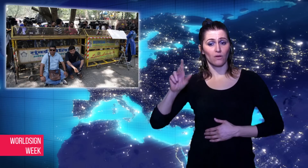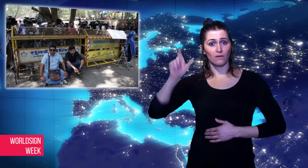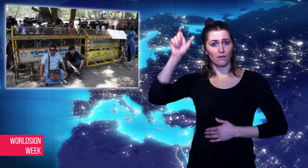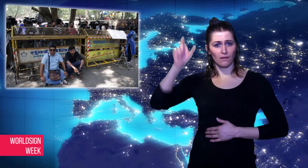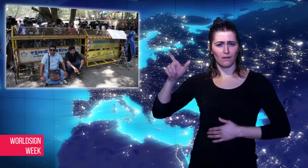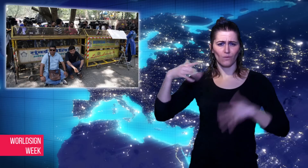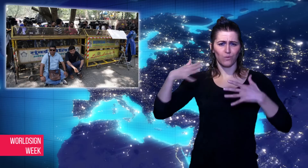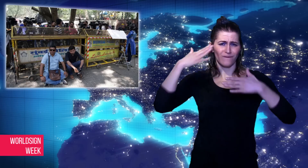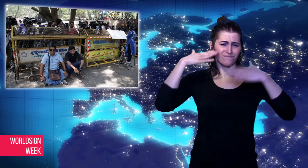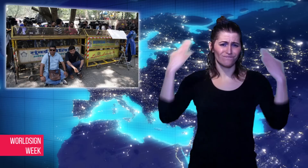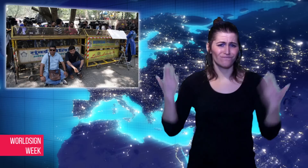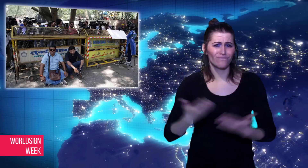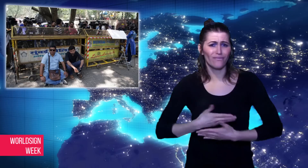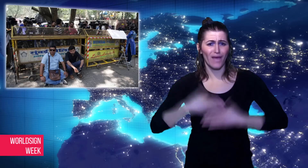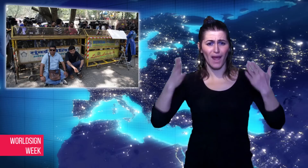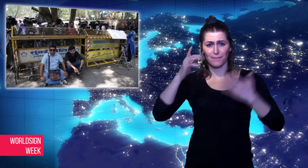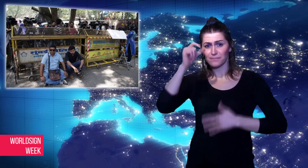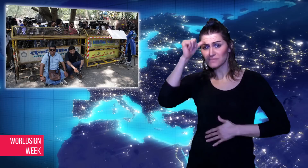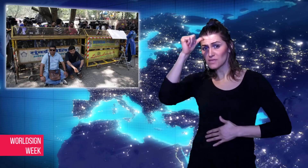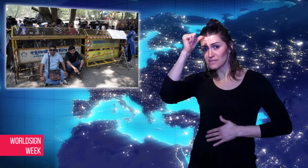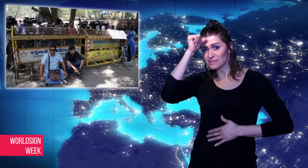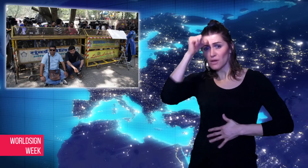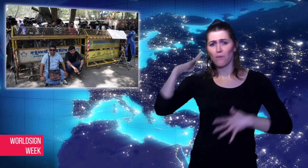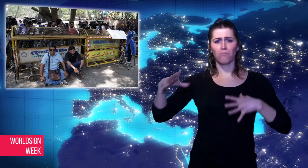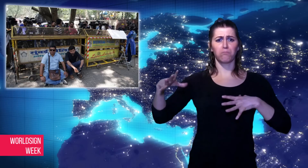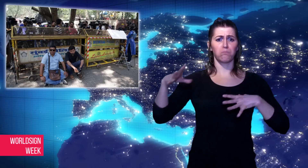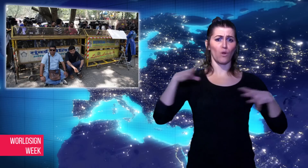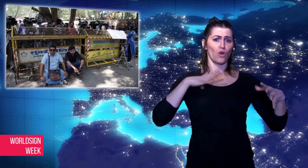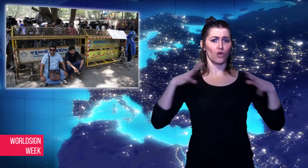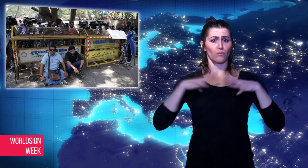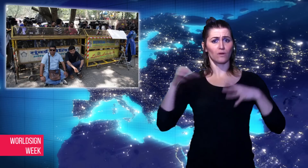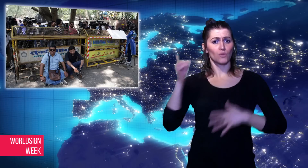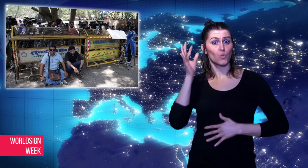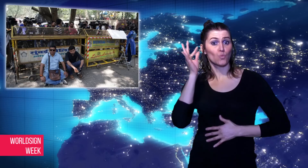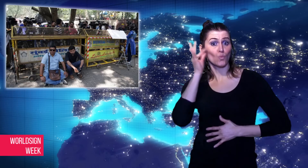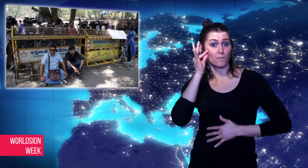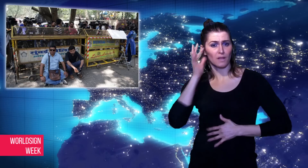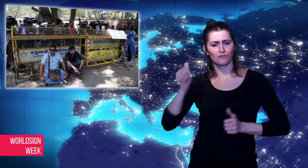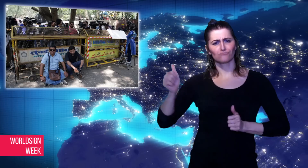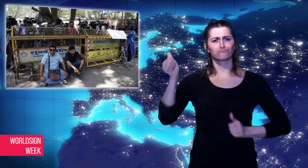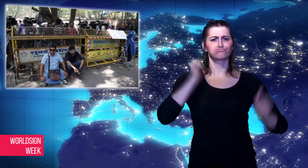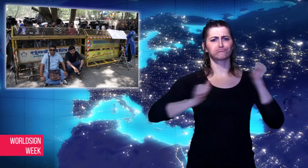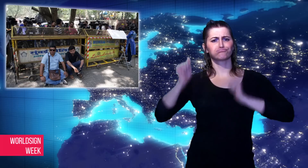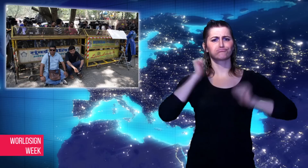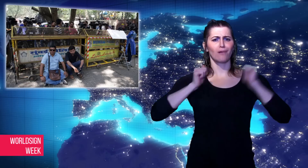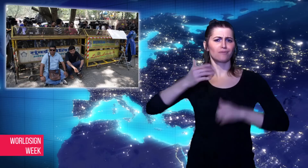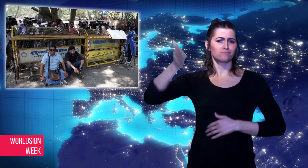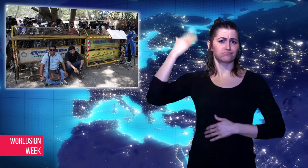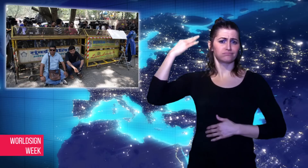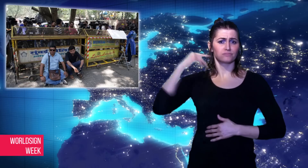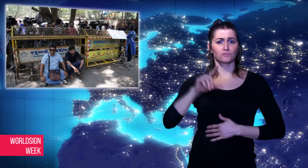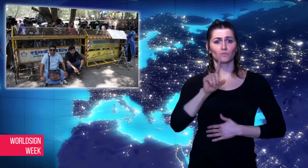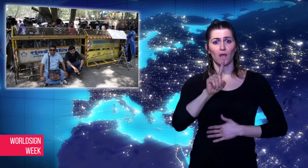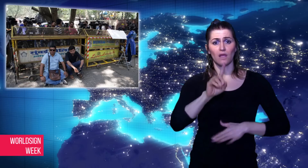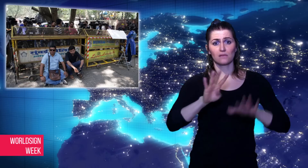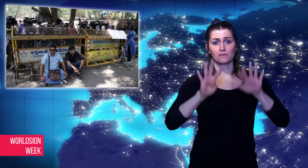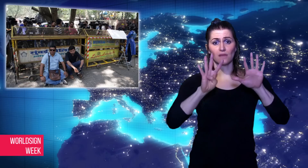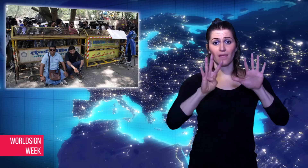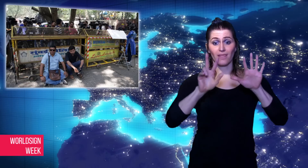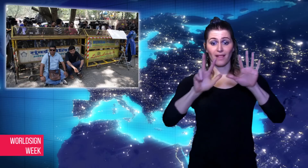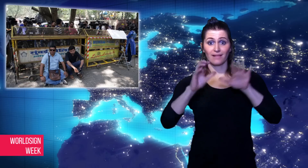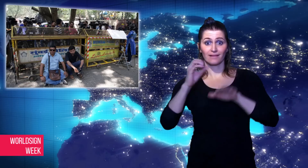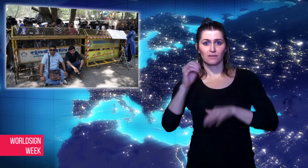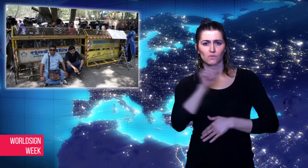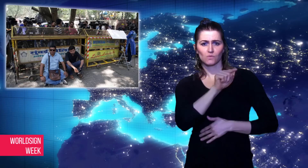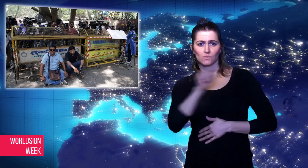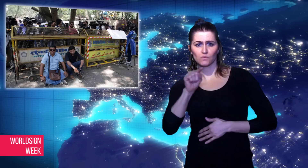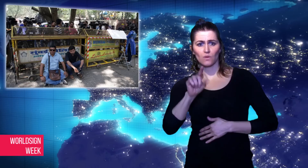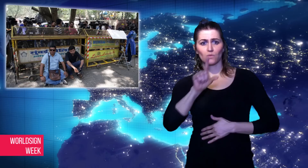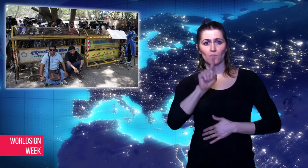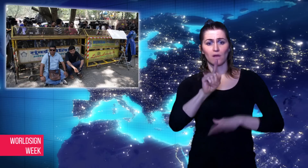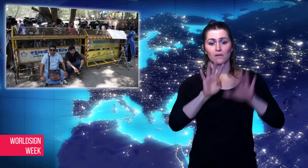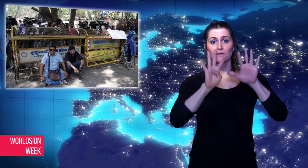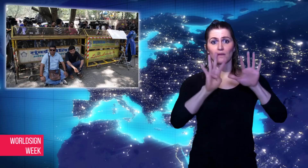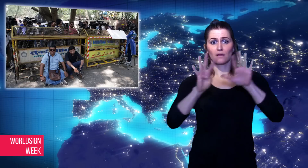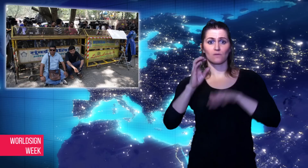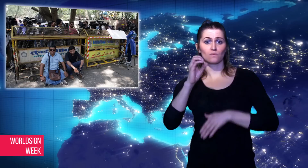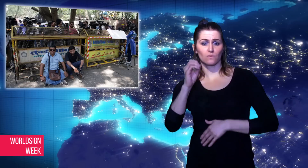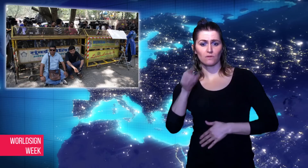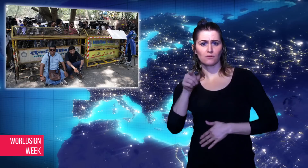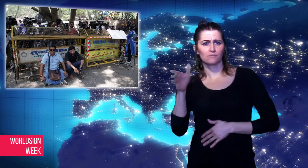bathtub in Dubai, United Arab Emirates